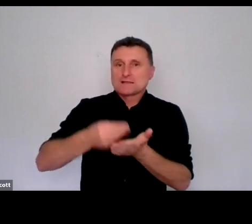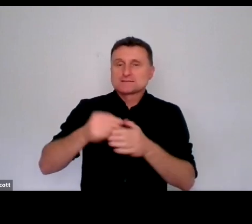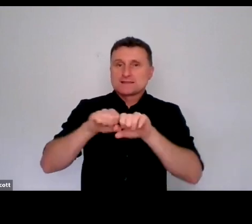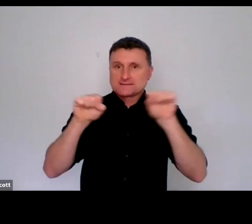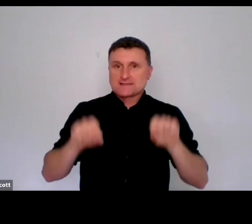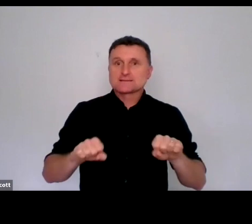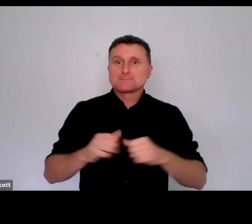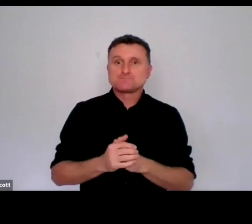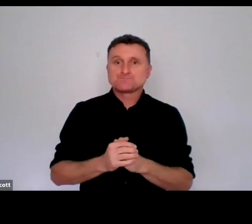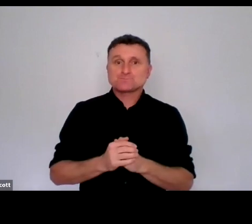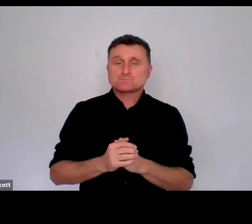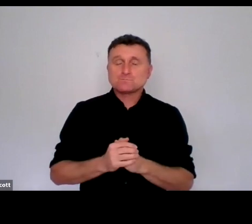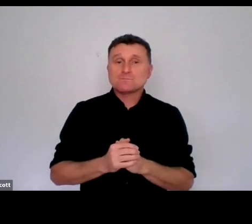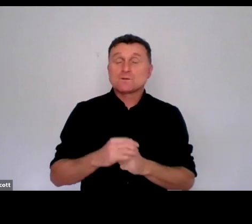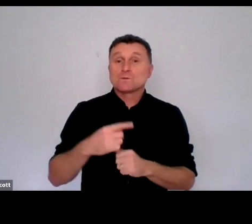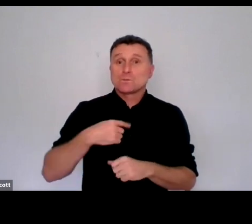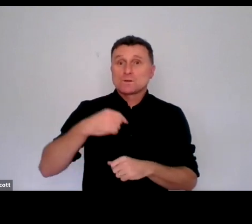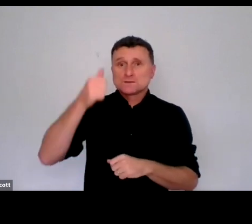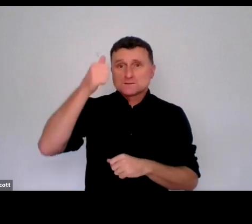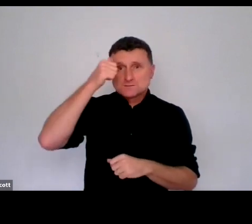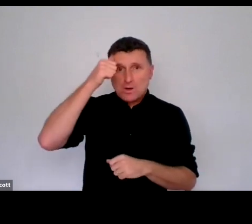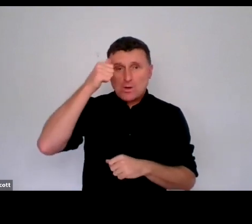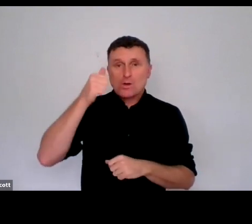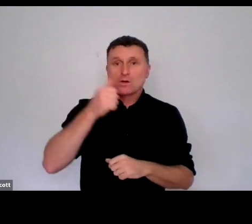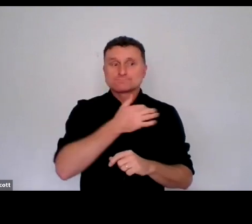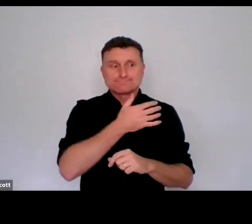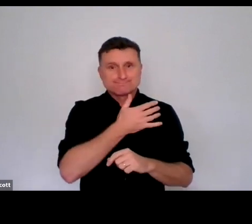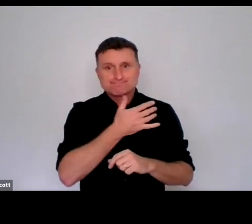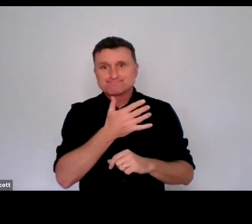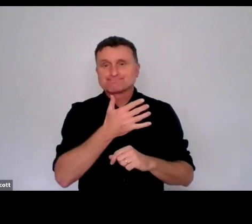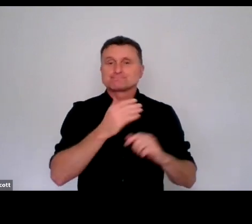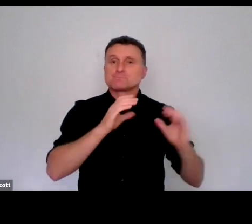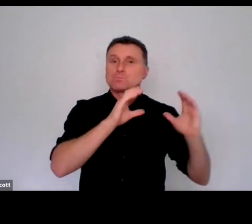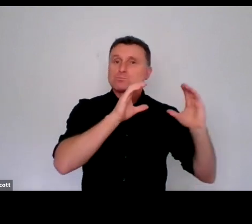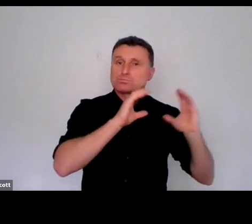We know that long standing pressures have been influenced by low unemployment,